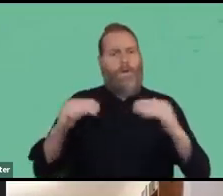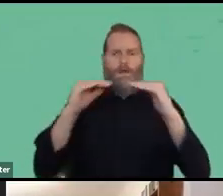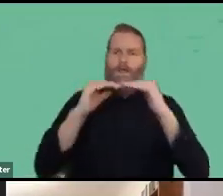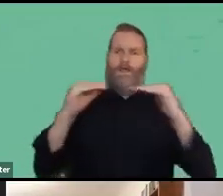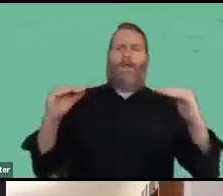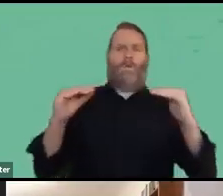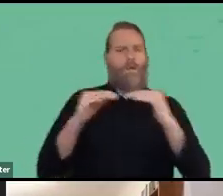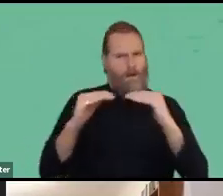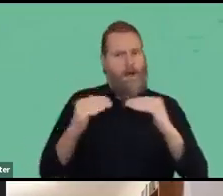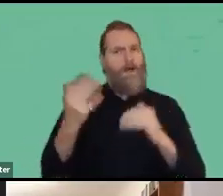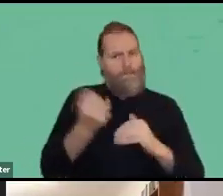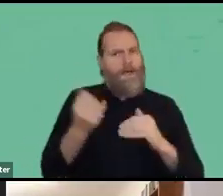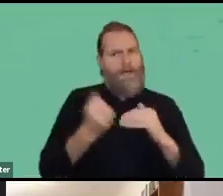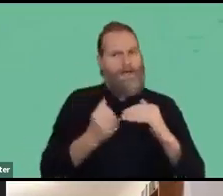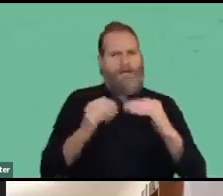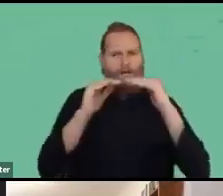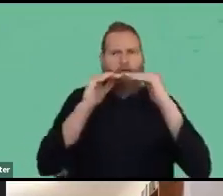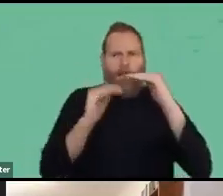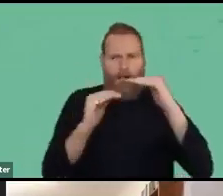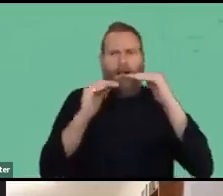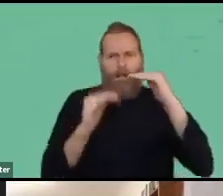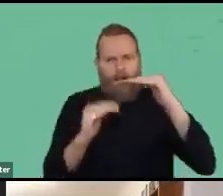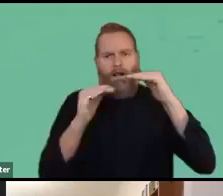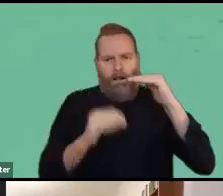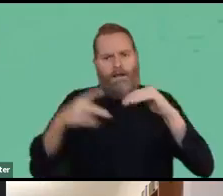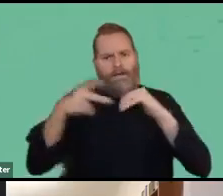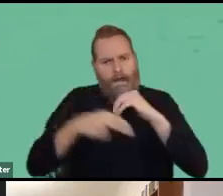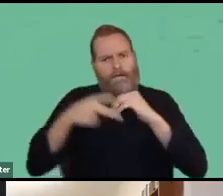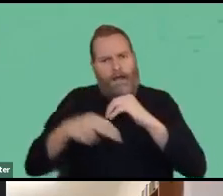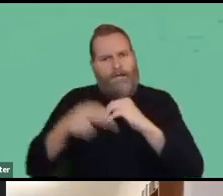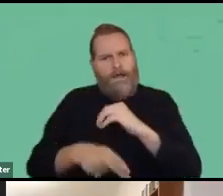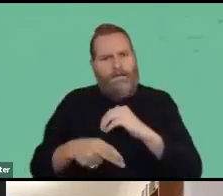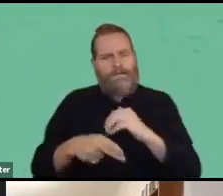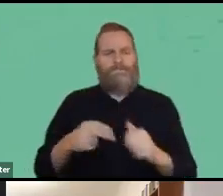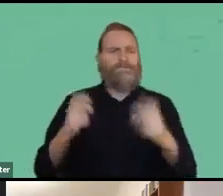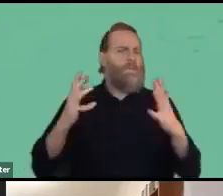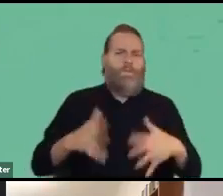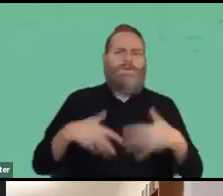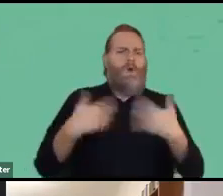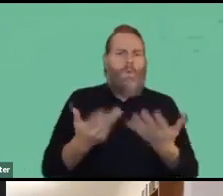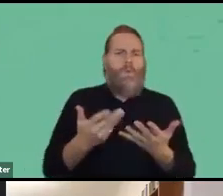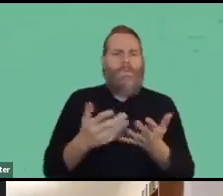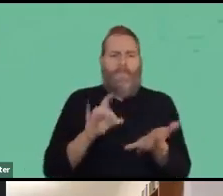deserve not by being clapped on the Thursday night but by getting the money in their pockets